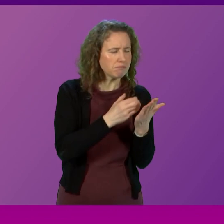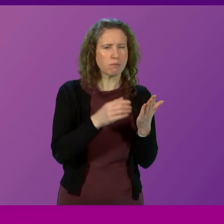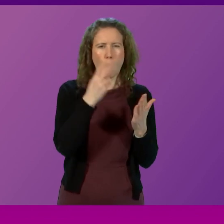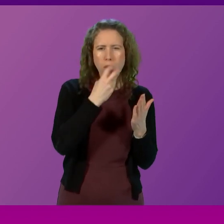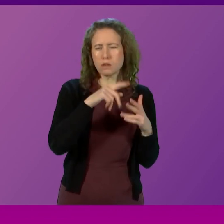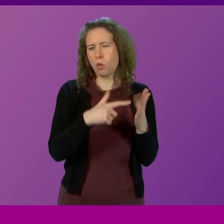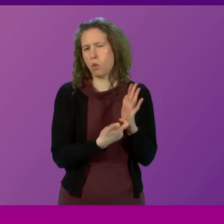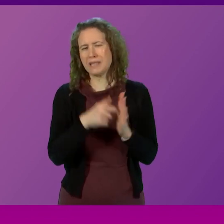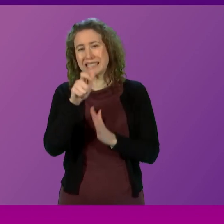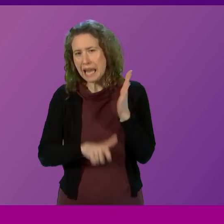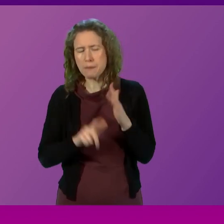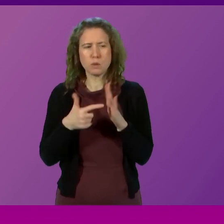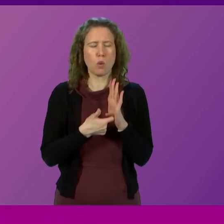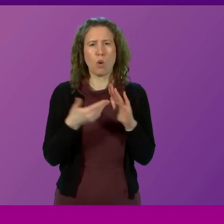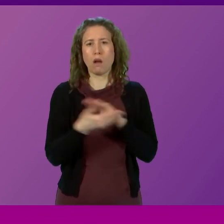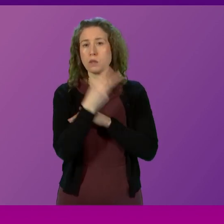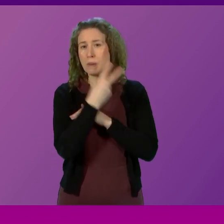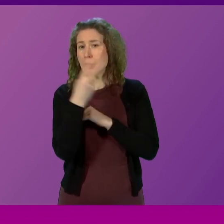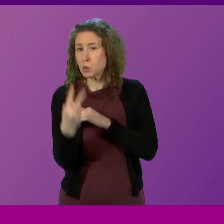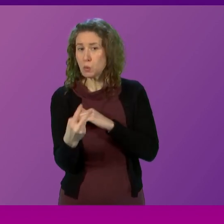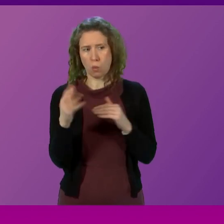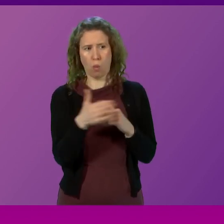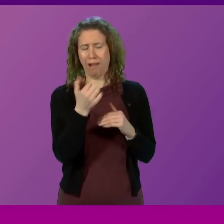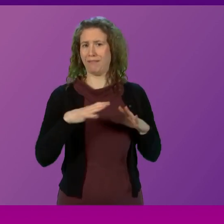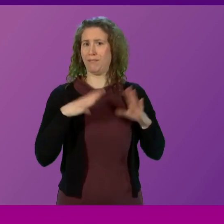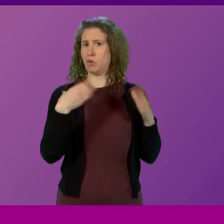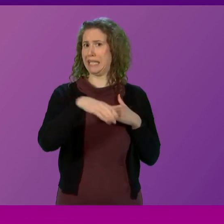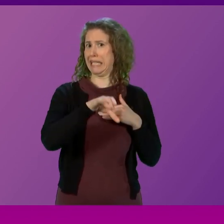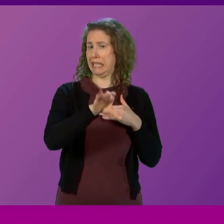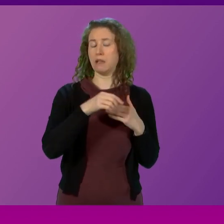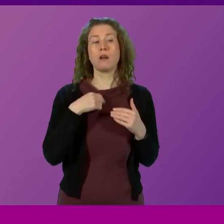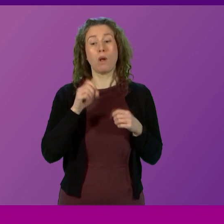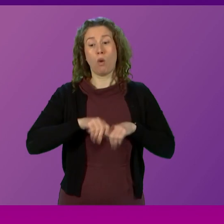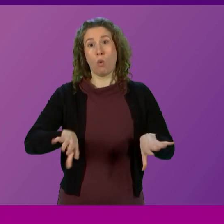people and for those aged under 22. Since we launched the under-22s scheme in January,